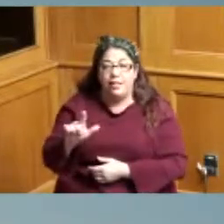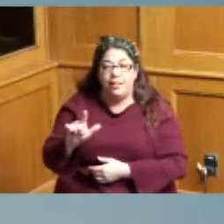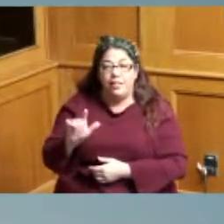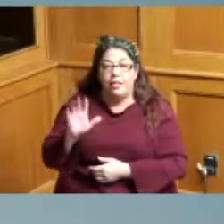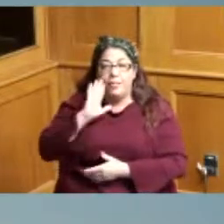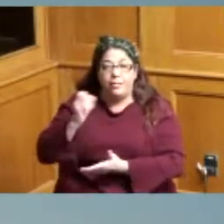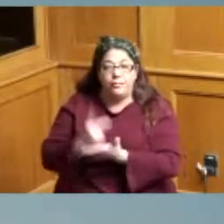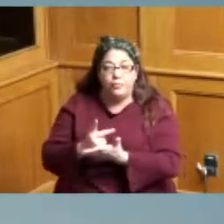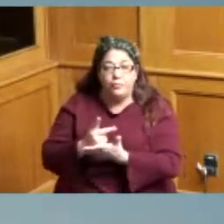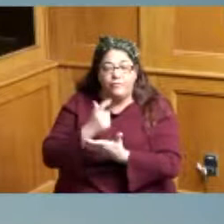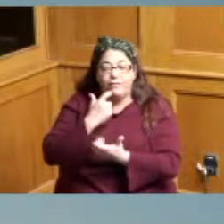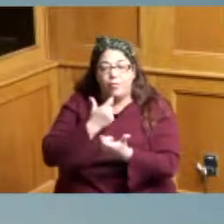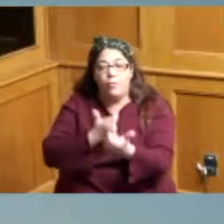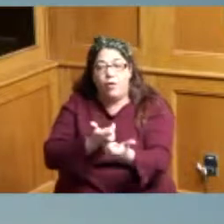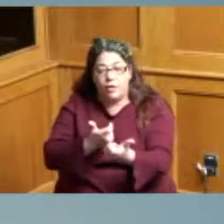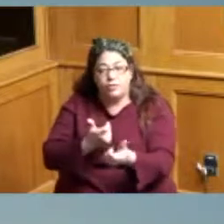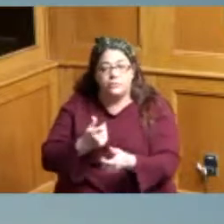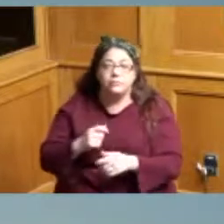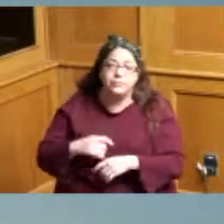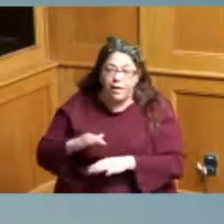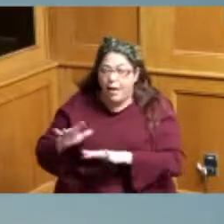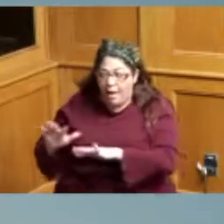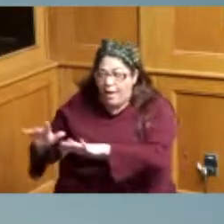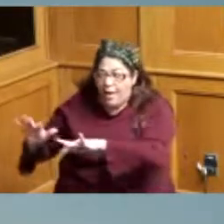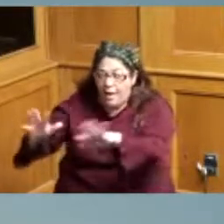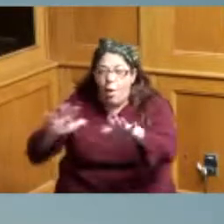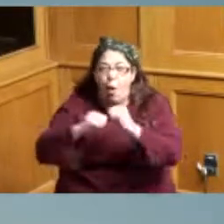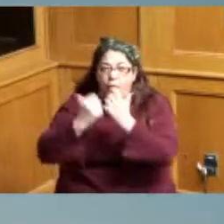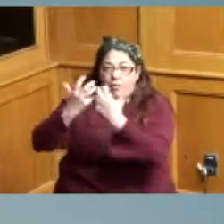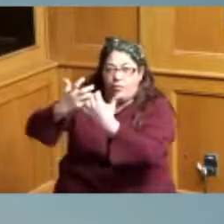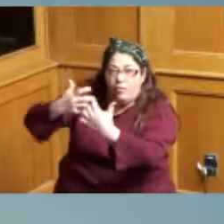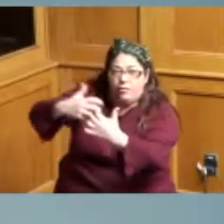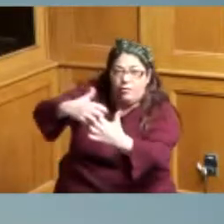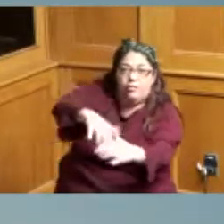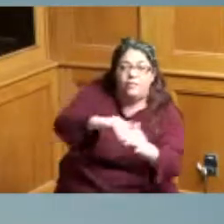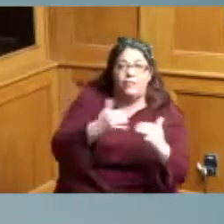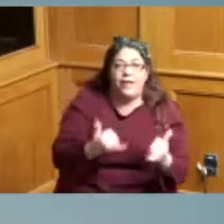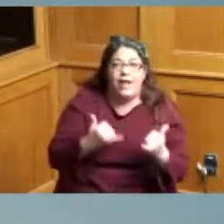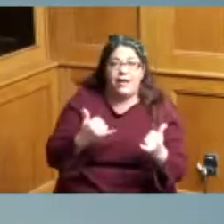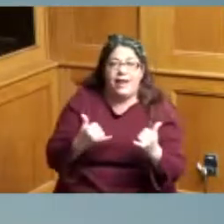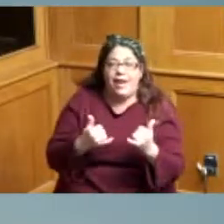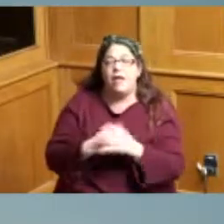for the watch party as well so we have all those wheels in motion we're proceeding with analysis